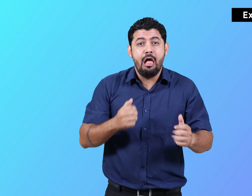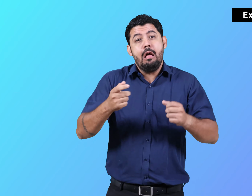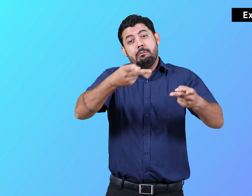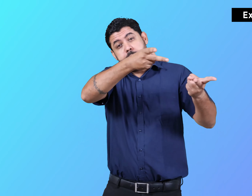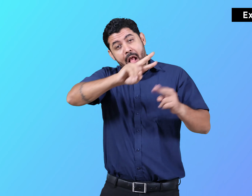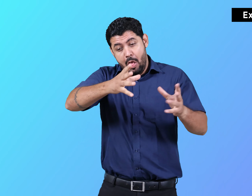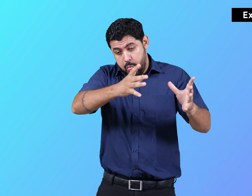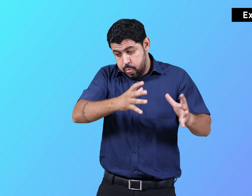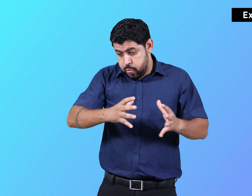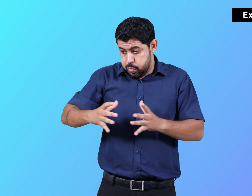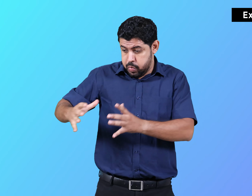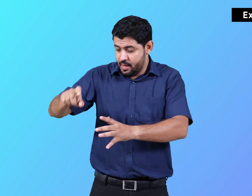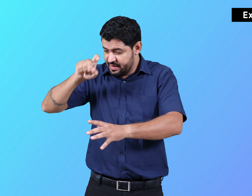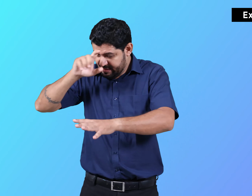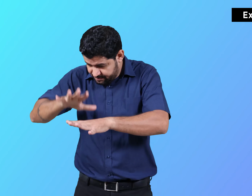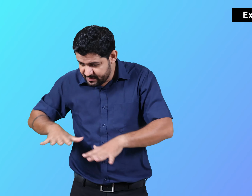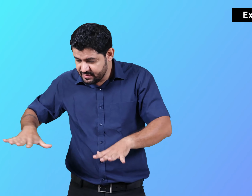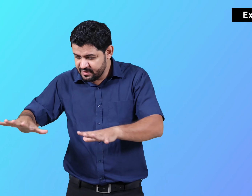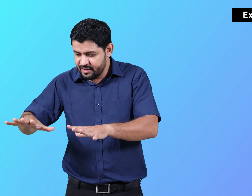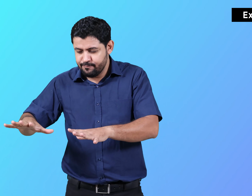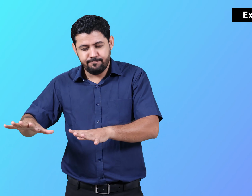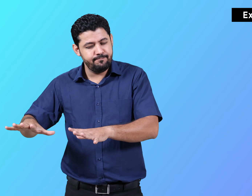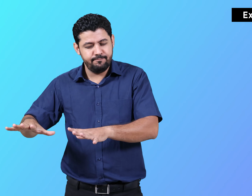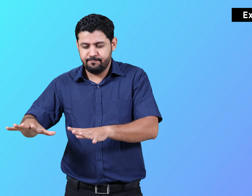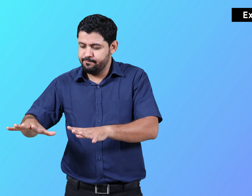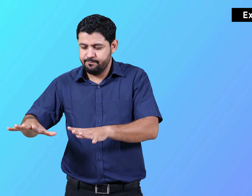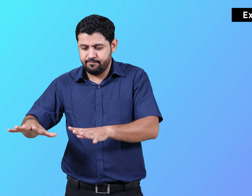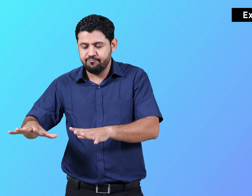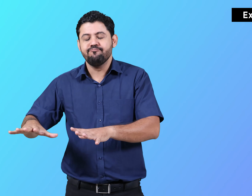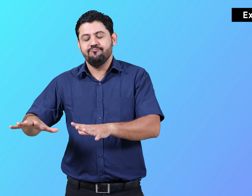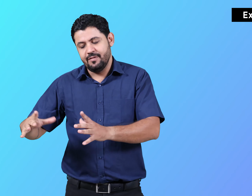Then they might change their minds and go back to Egypt.”